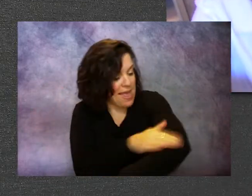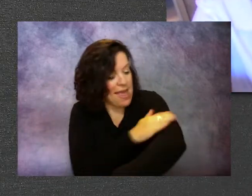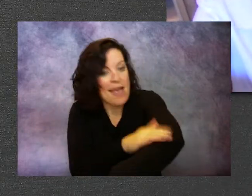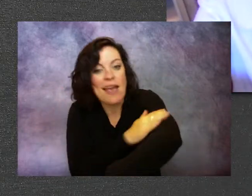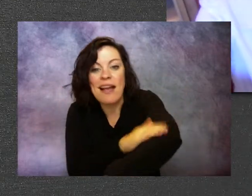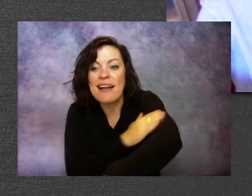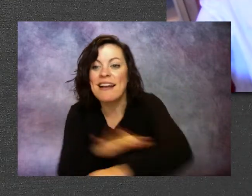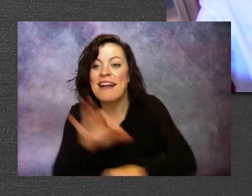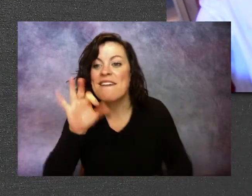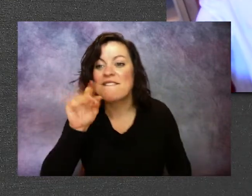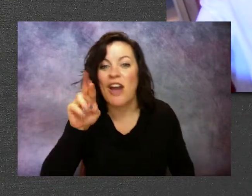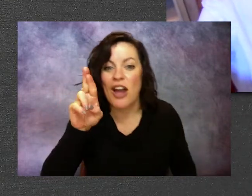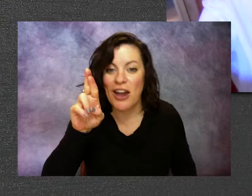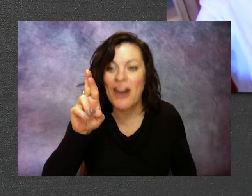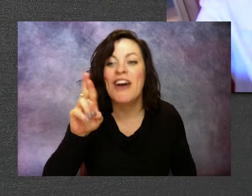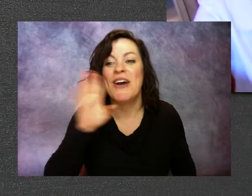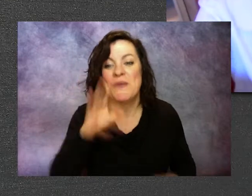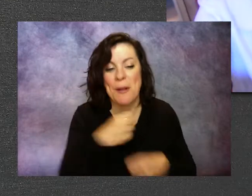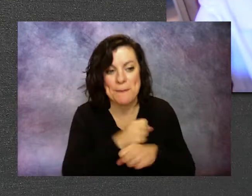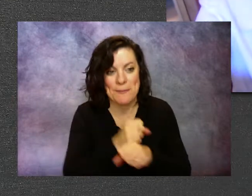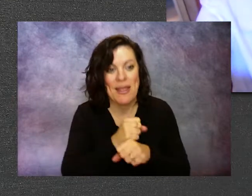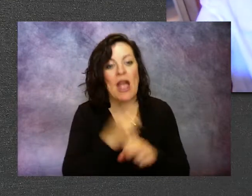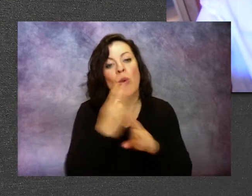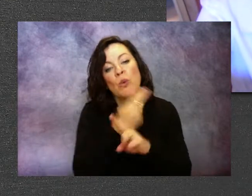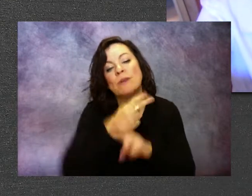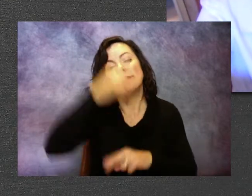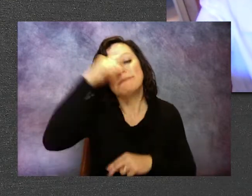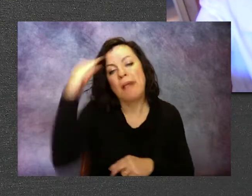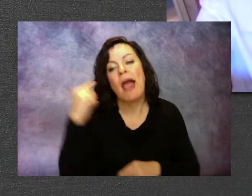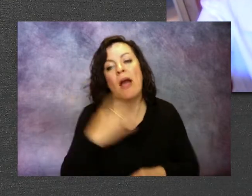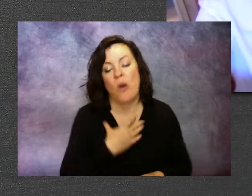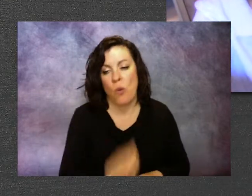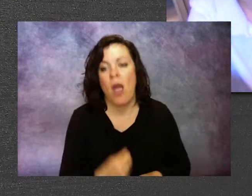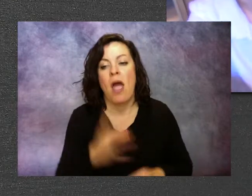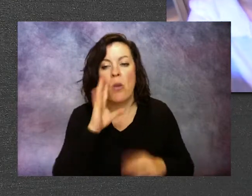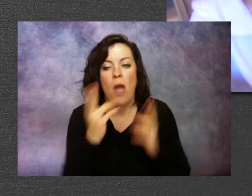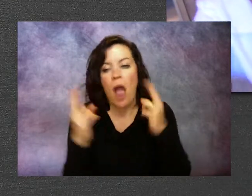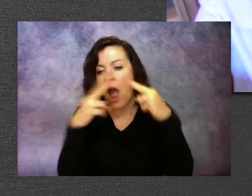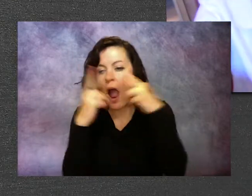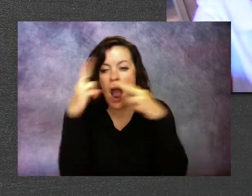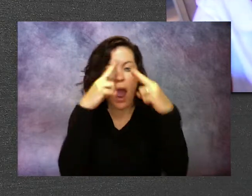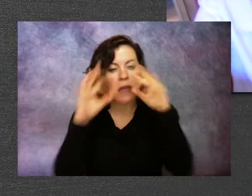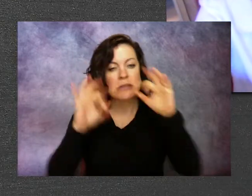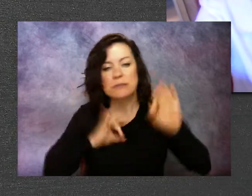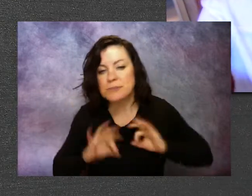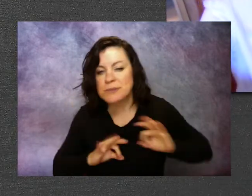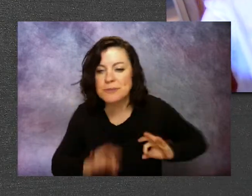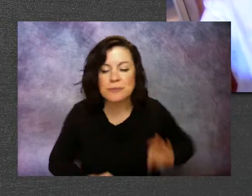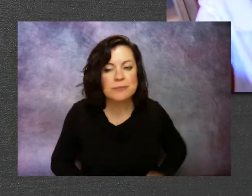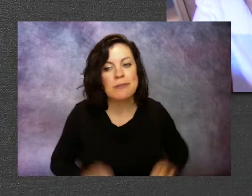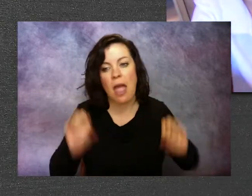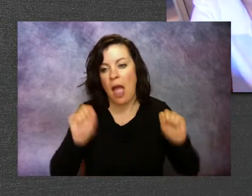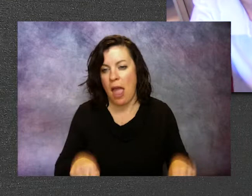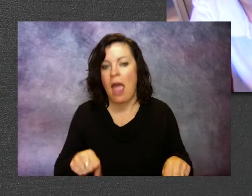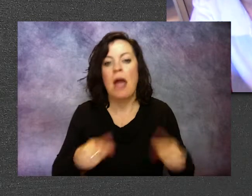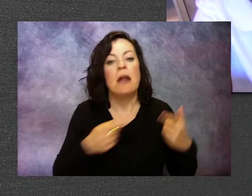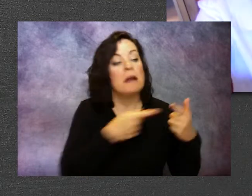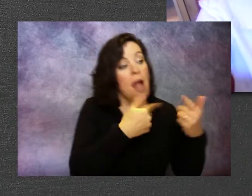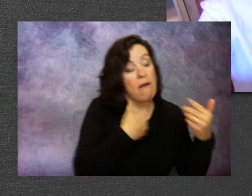So, I have felt here for us, okay? Yeah. And we can cut out as many different spots as we want, okay? Okay. So, one looks dirty and one looks clean. Okay. Opposites, right?